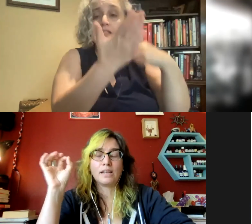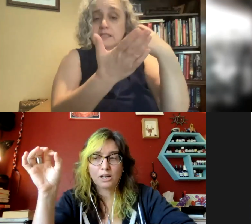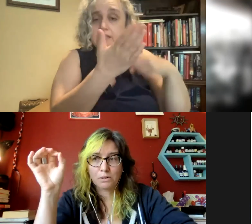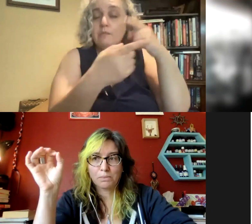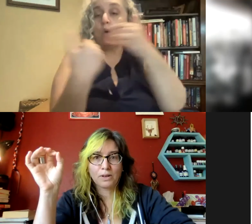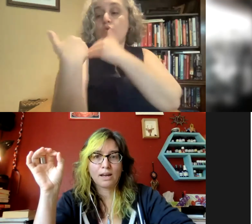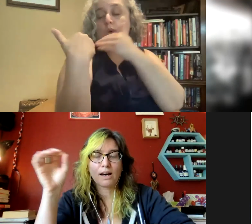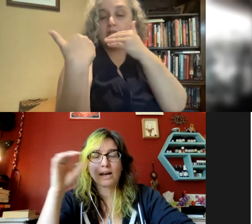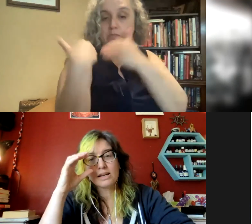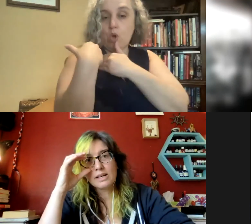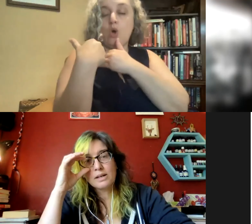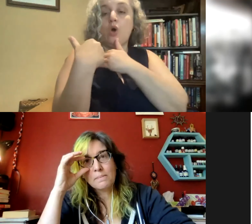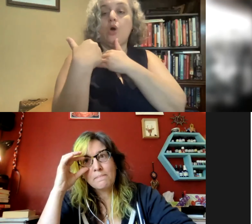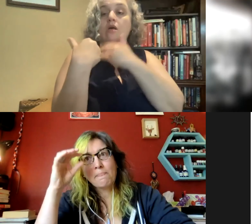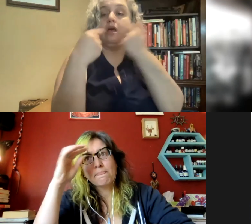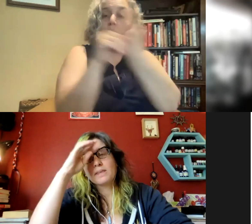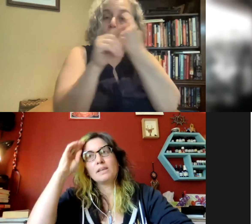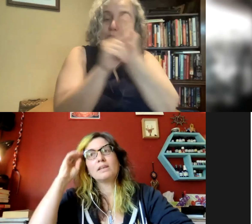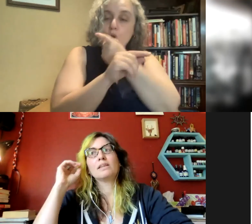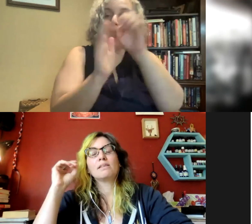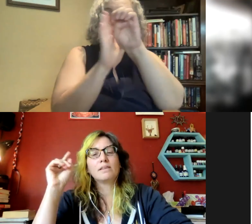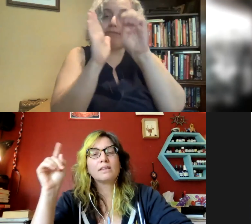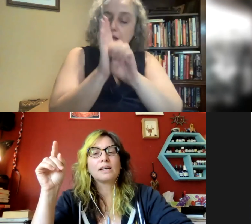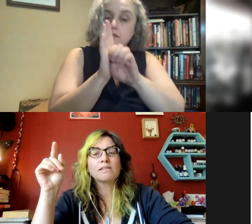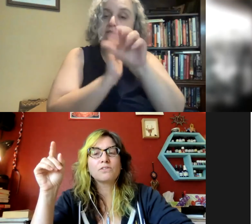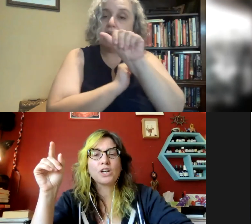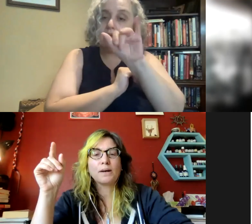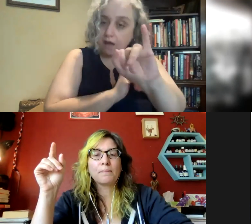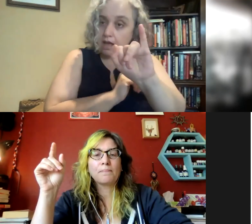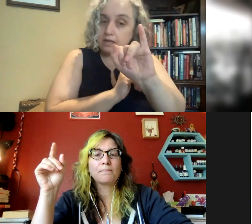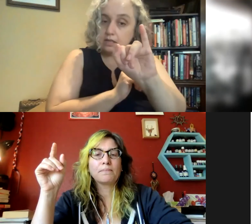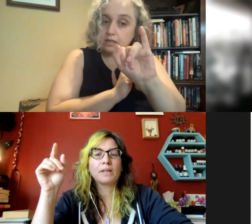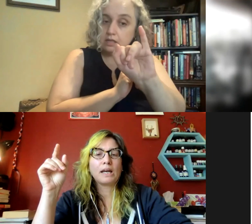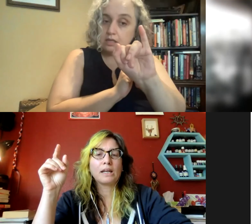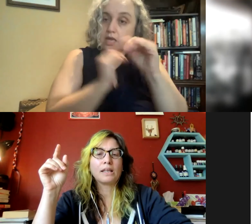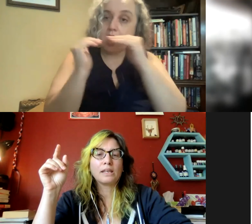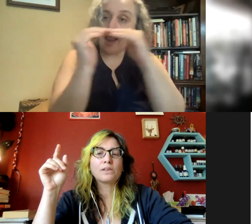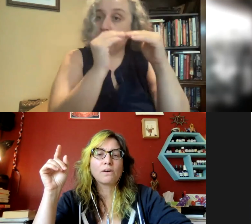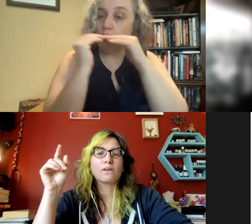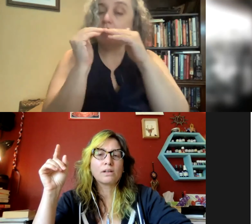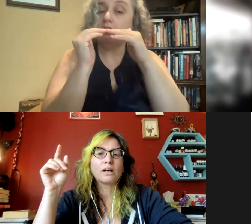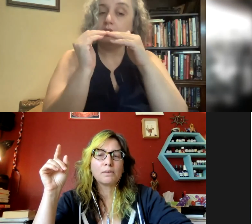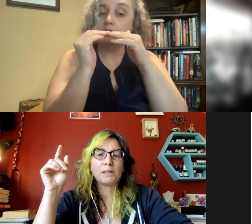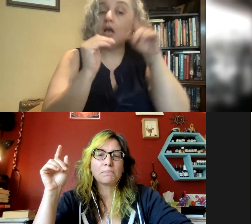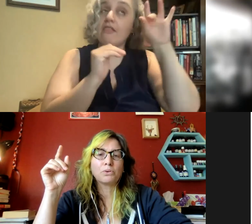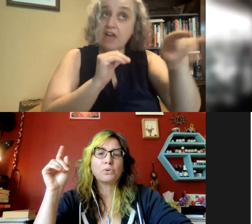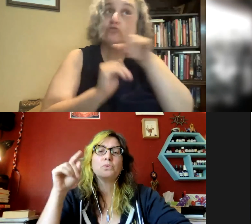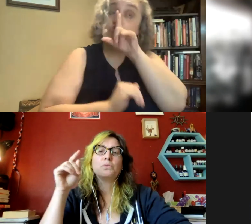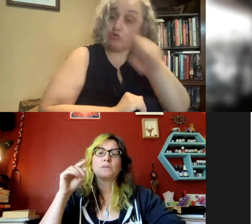and equitable AI, that's legit. I think there are a lot of people who